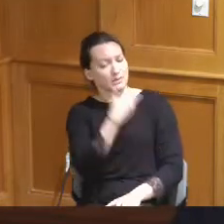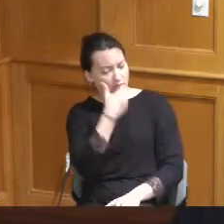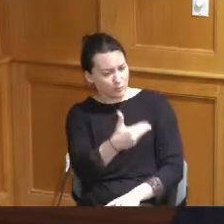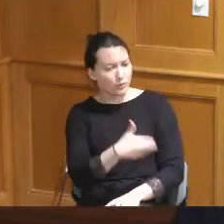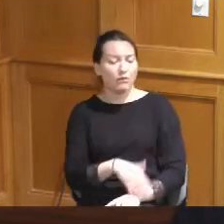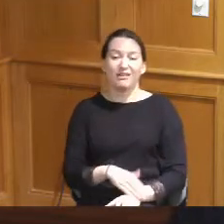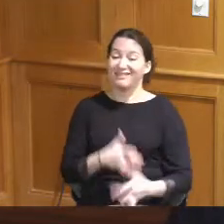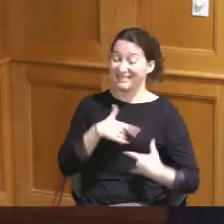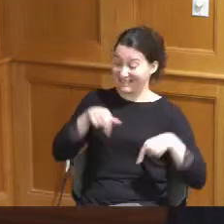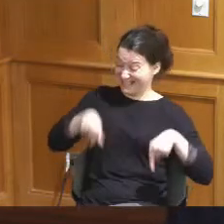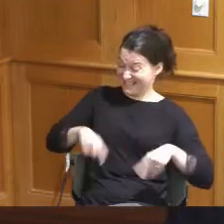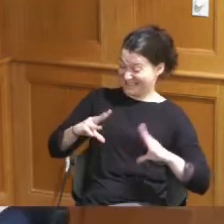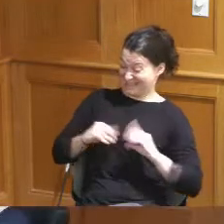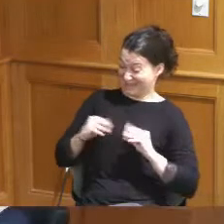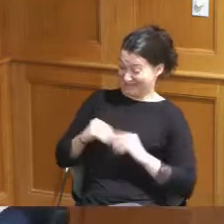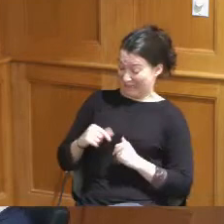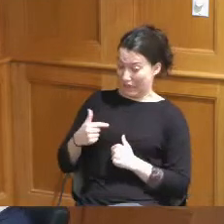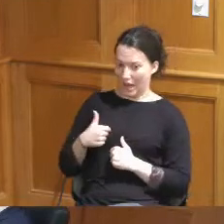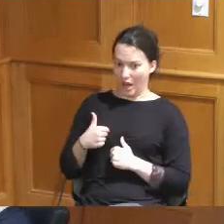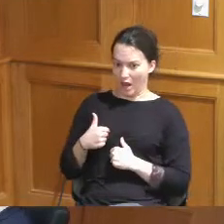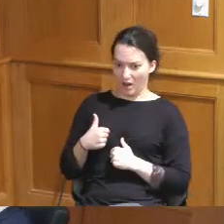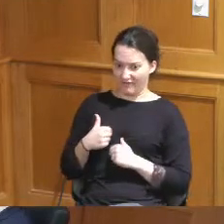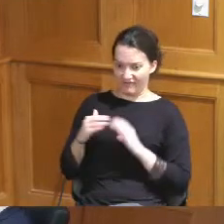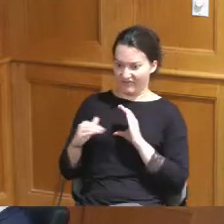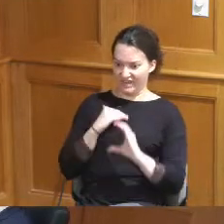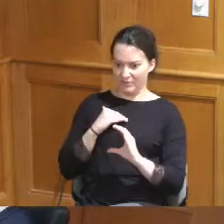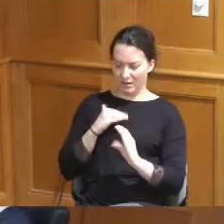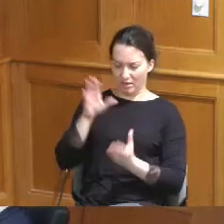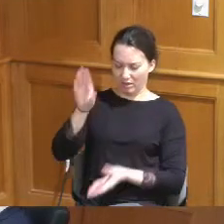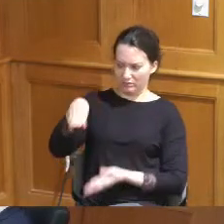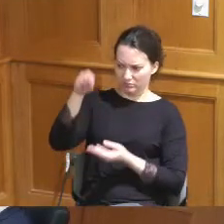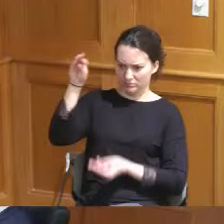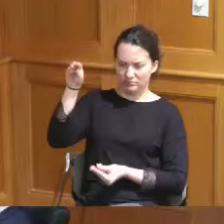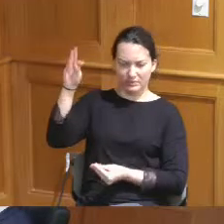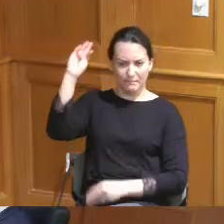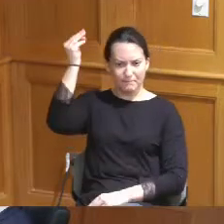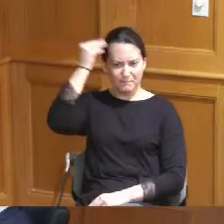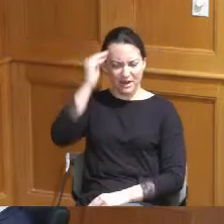have these meetings and then I get a call or email from the Mayor of Sharonville and say oh no that's